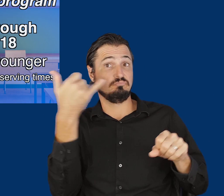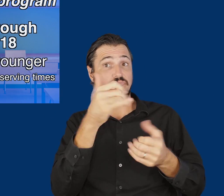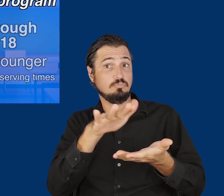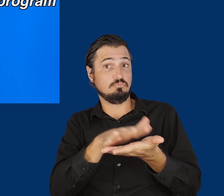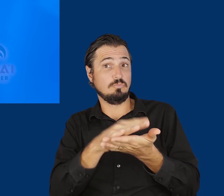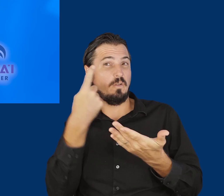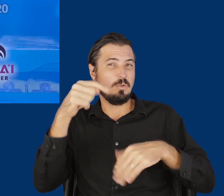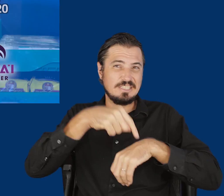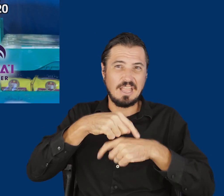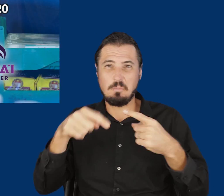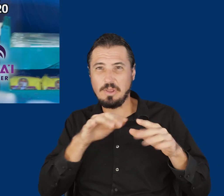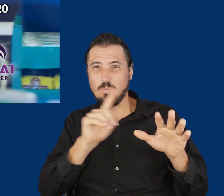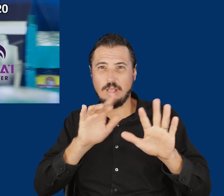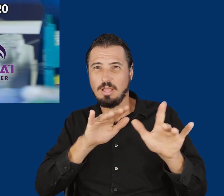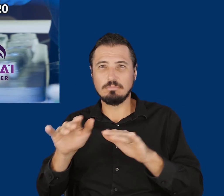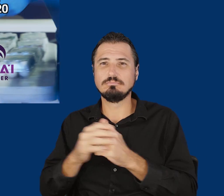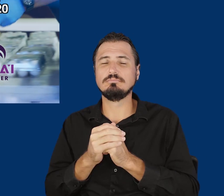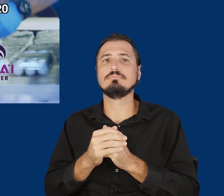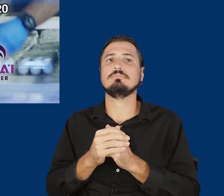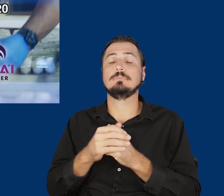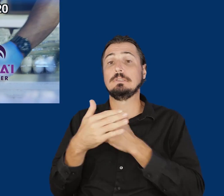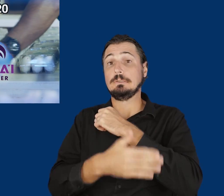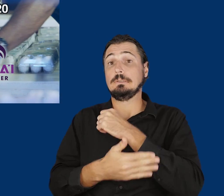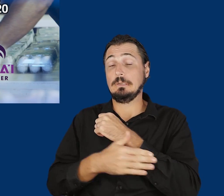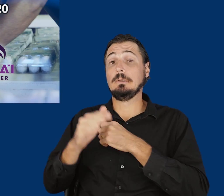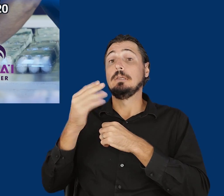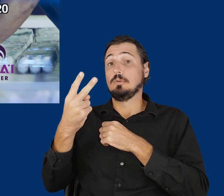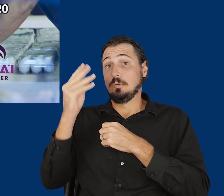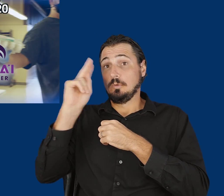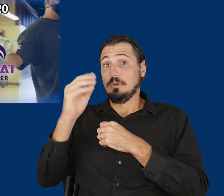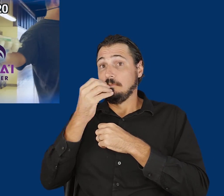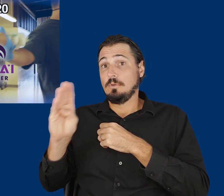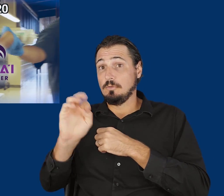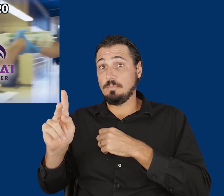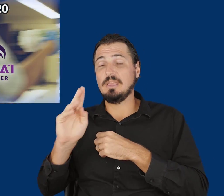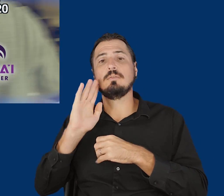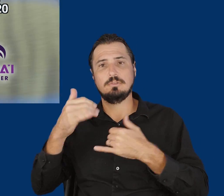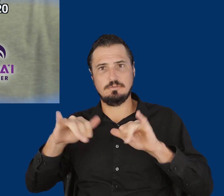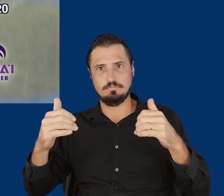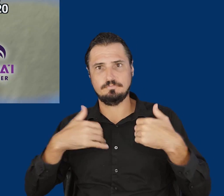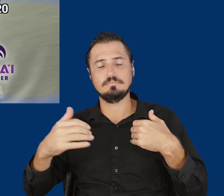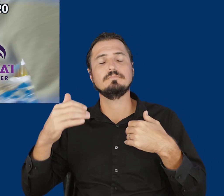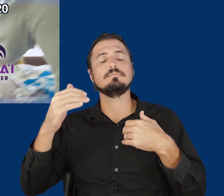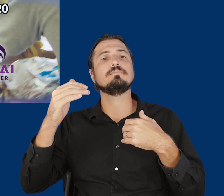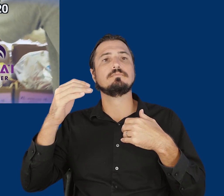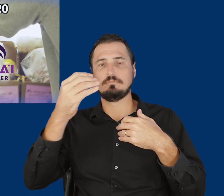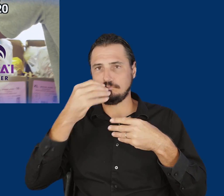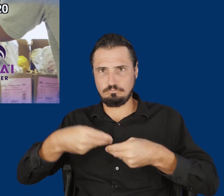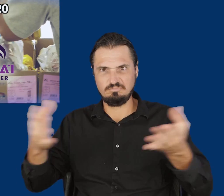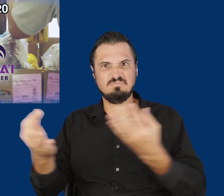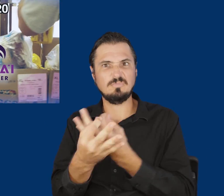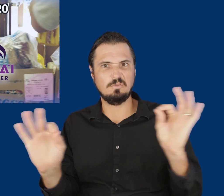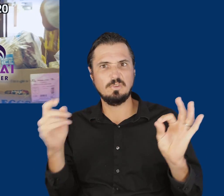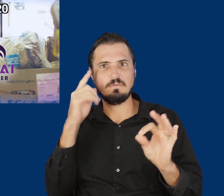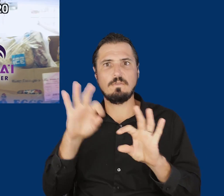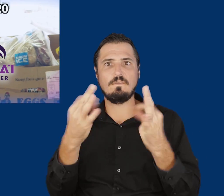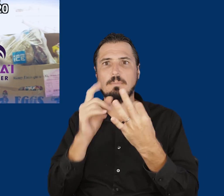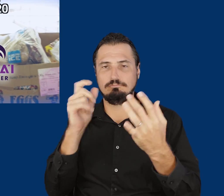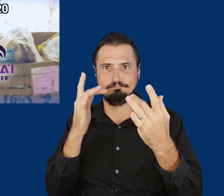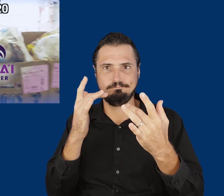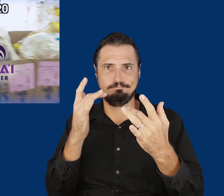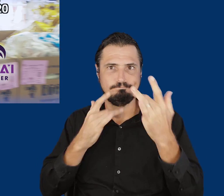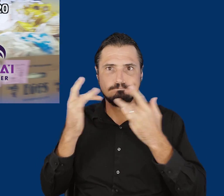The county and the two Kaua`i food banks continue the Kupa`a Kaua`i food distributions every week through the end of the year for food-insecure individuals and families. Households can pick